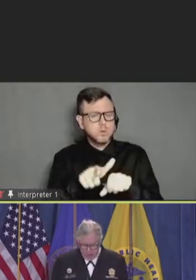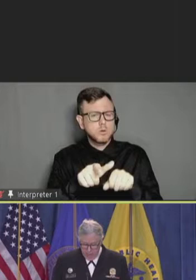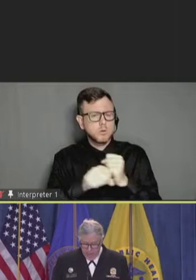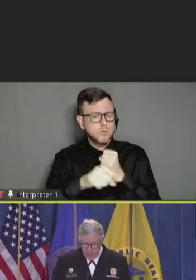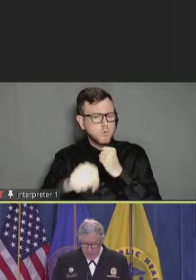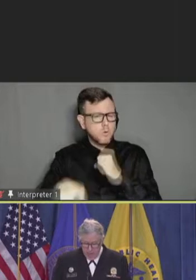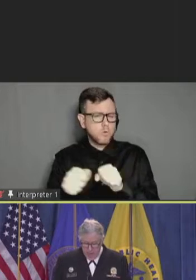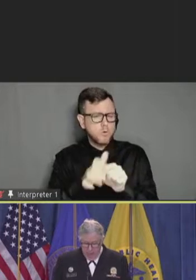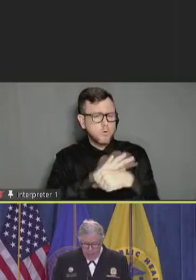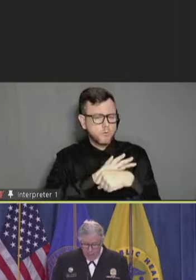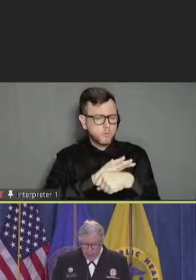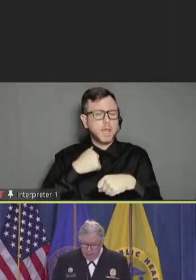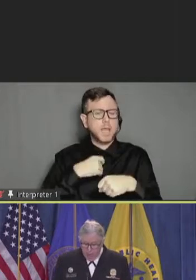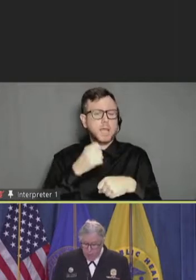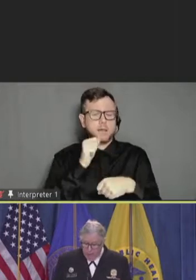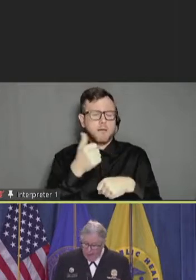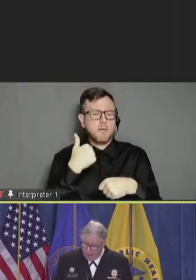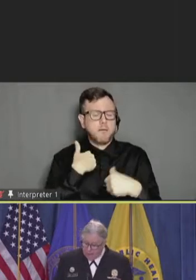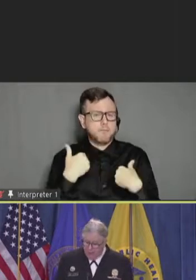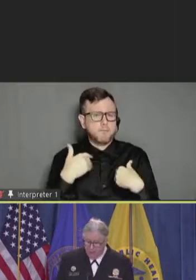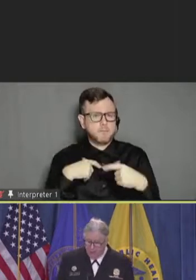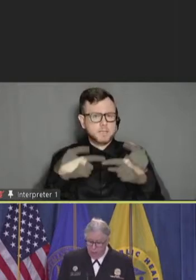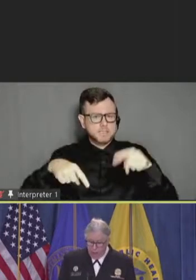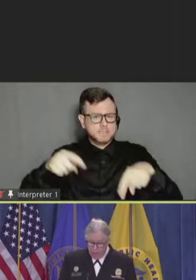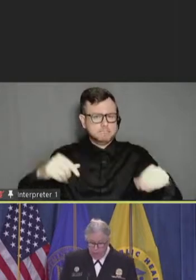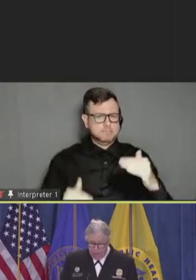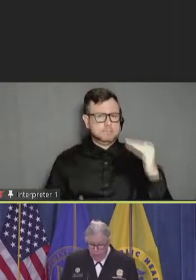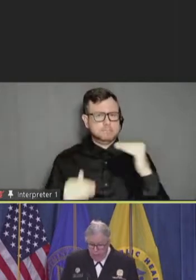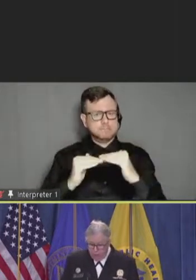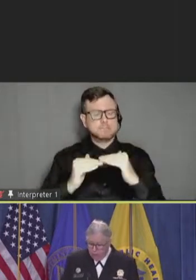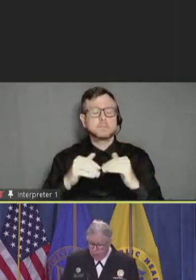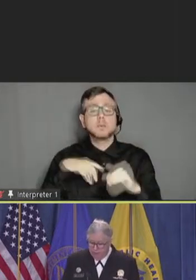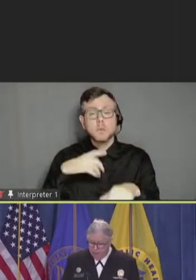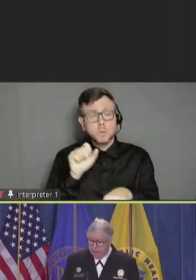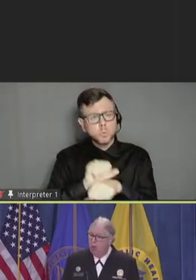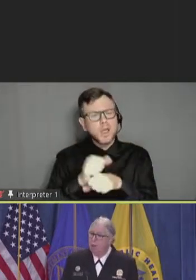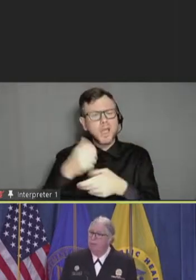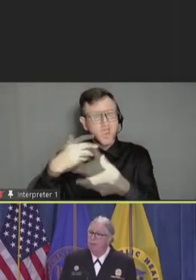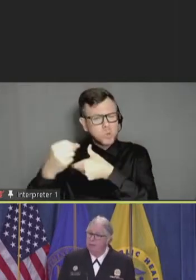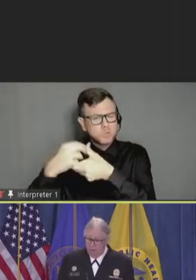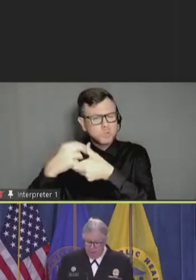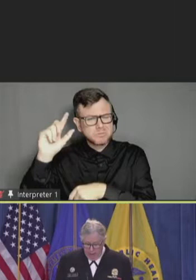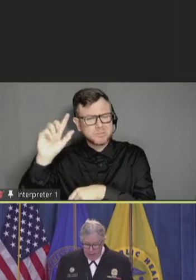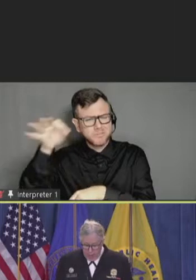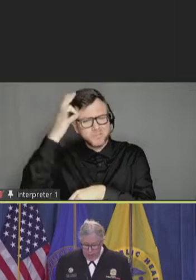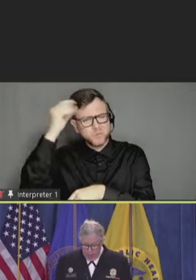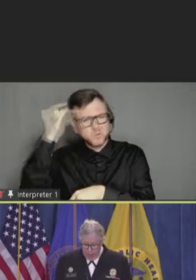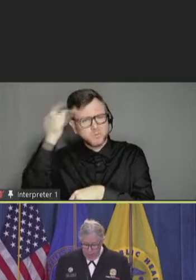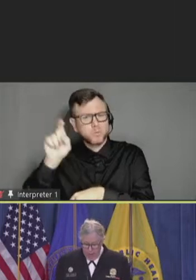However, we need to work outside the federal government as well to address this complex public health problem.